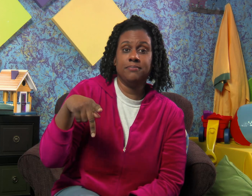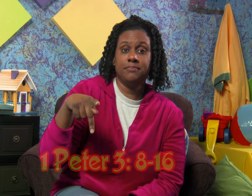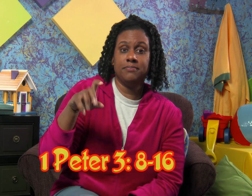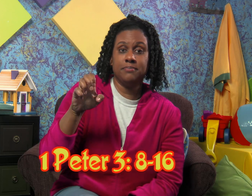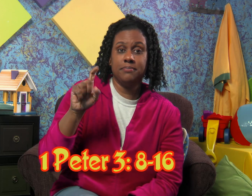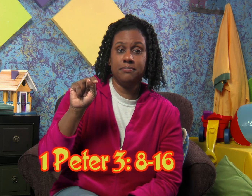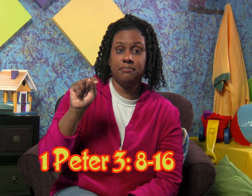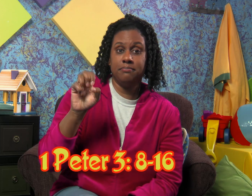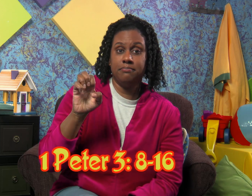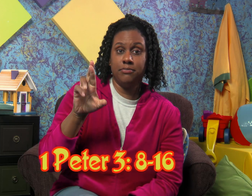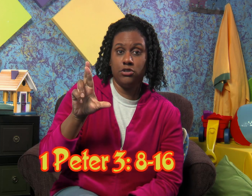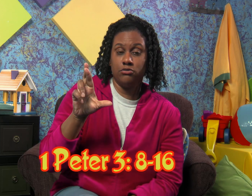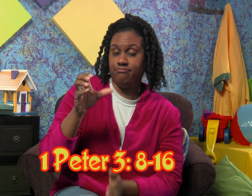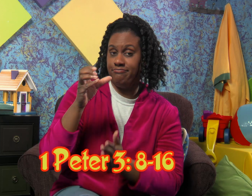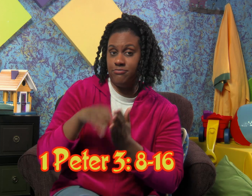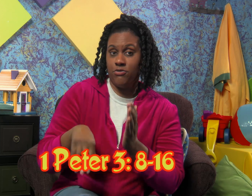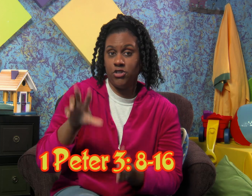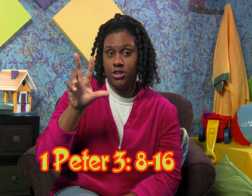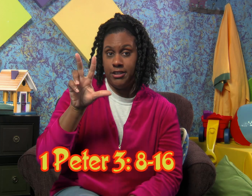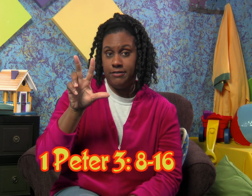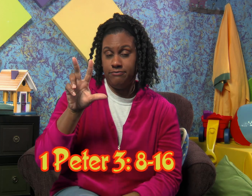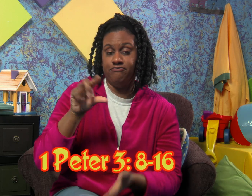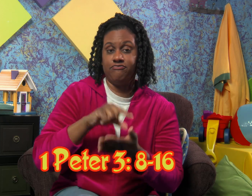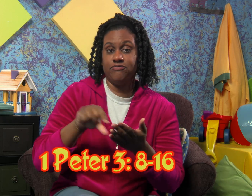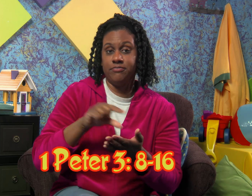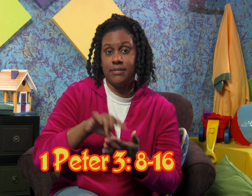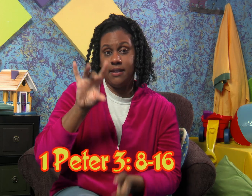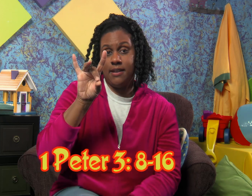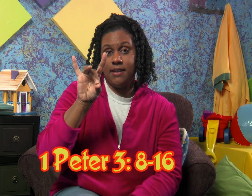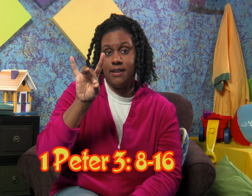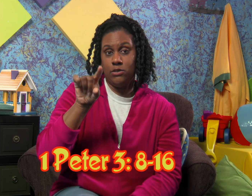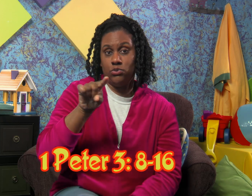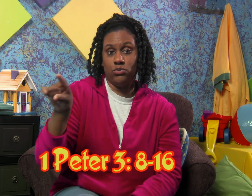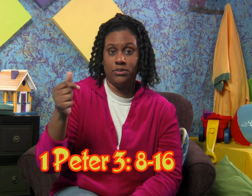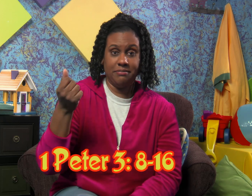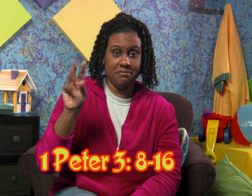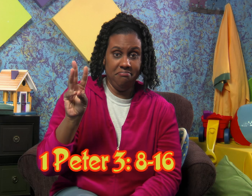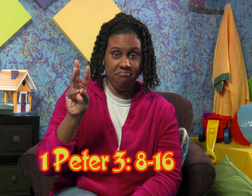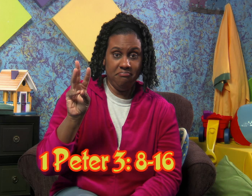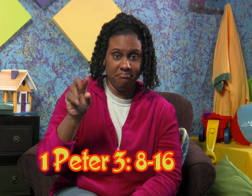IN 1 PETER, CHAPTER 3, VERSES 8 THROUGH 16,